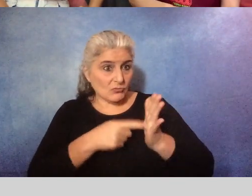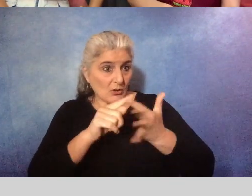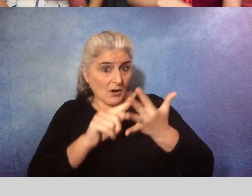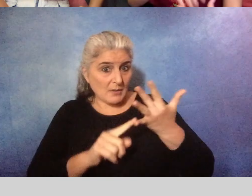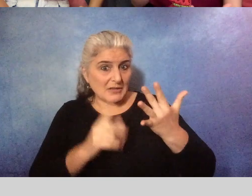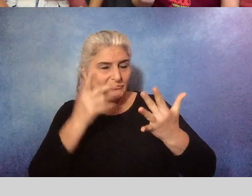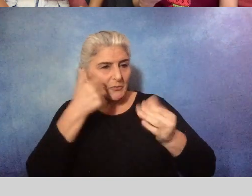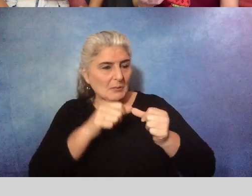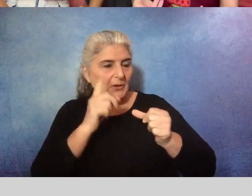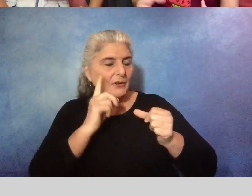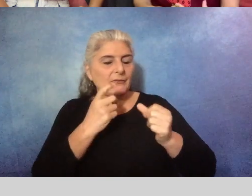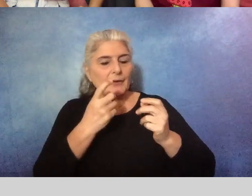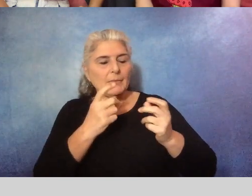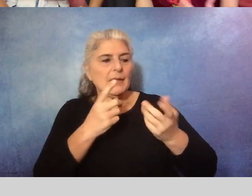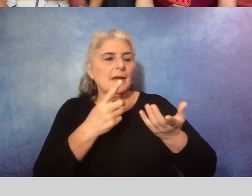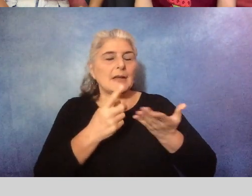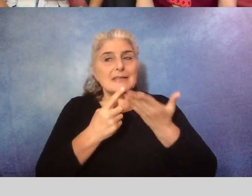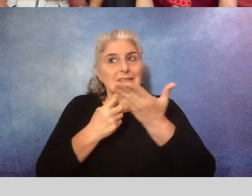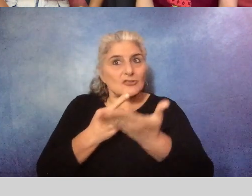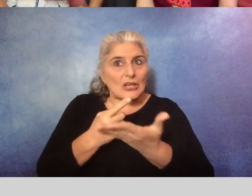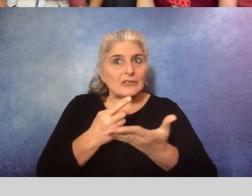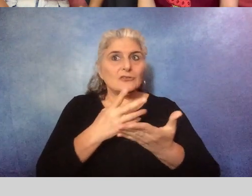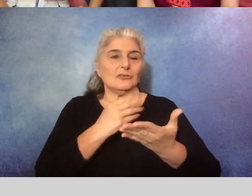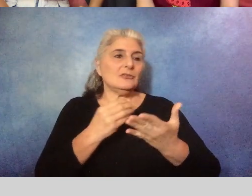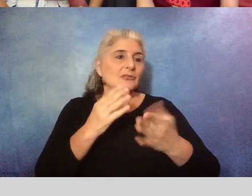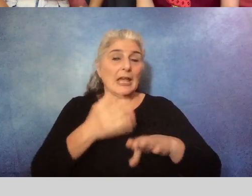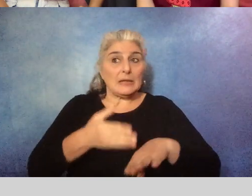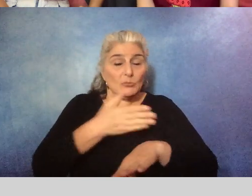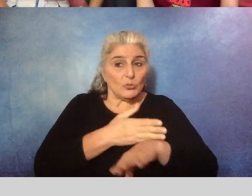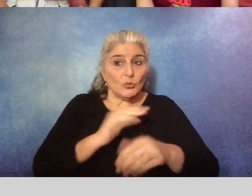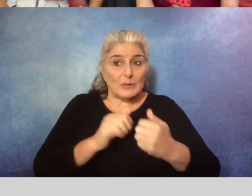from the suggestions and improvements that we would like to do.